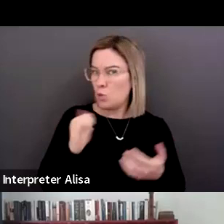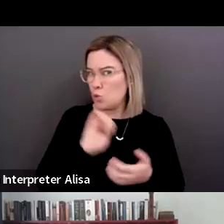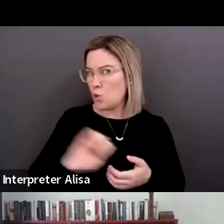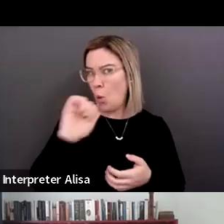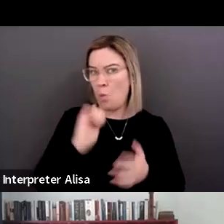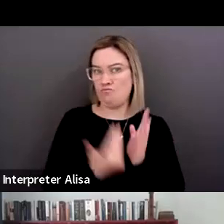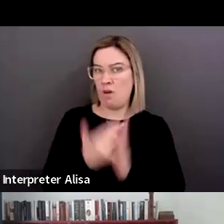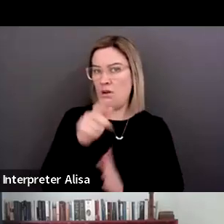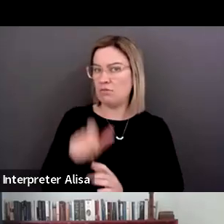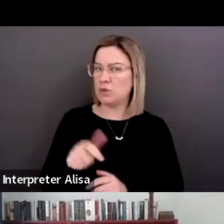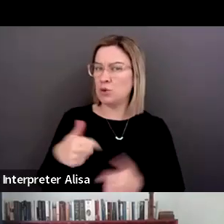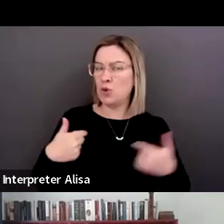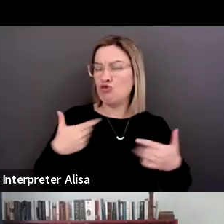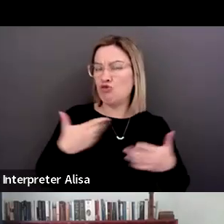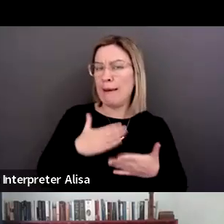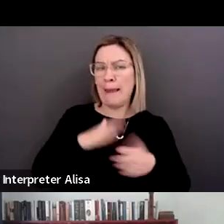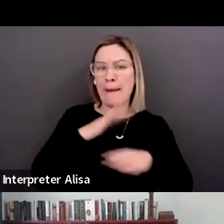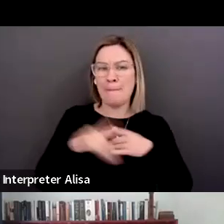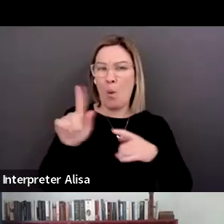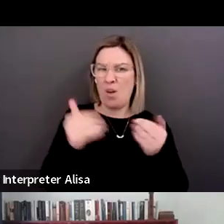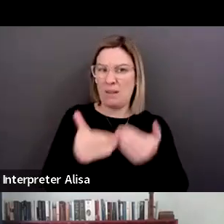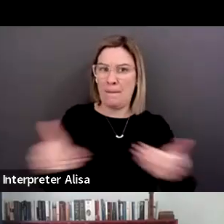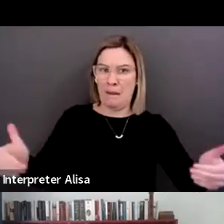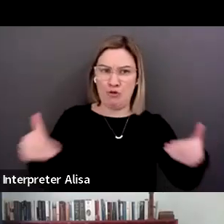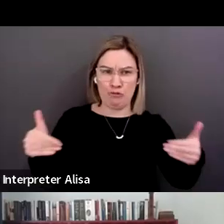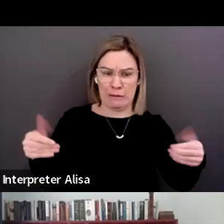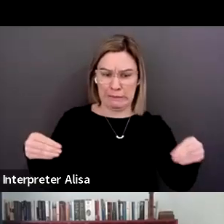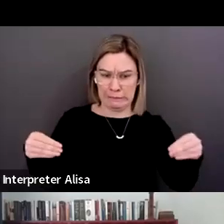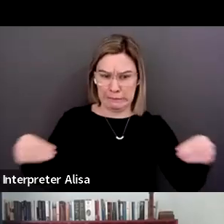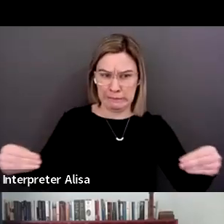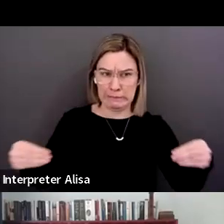download it, and input into it, make it better, make it word -- work for you.